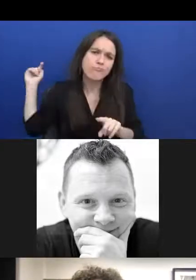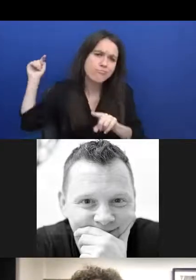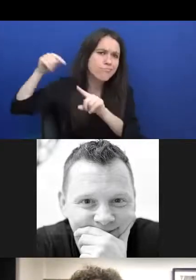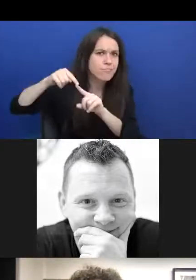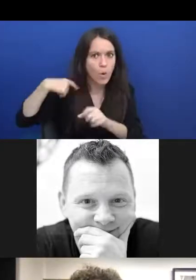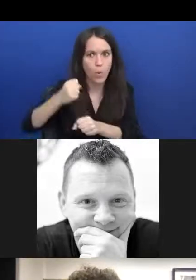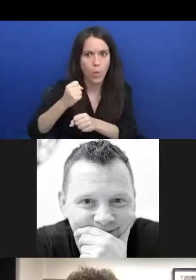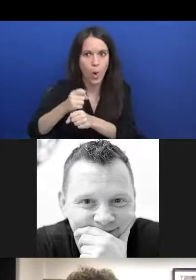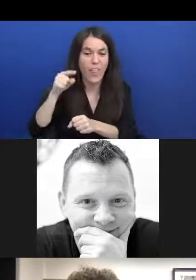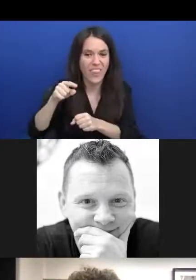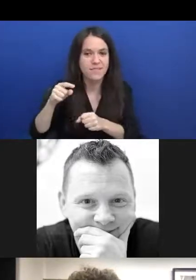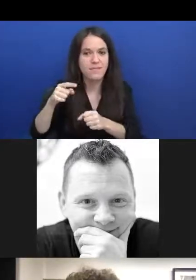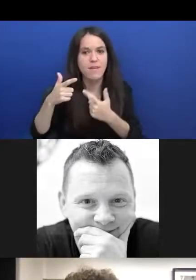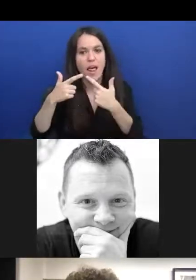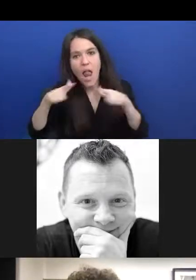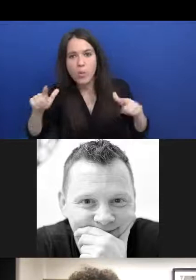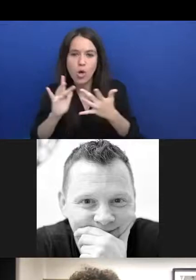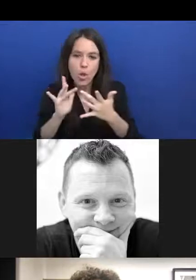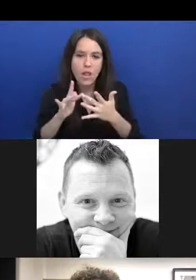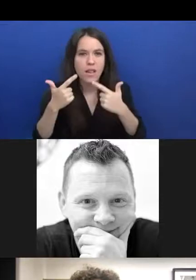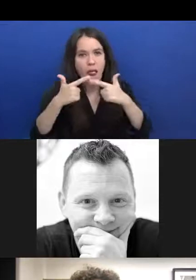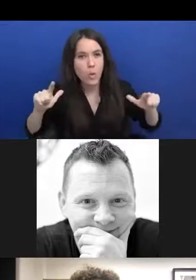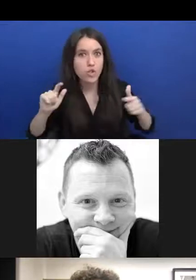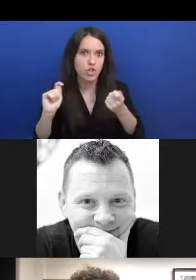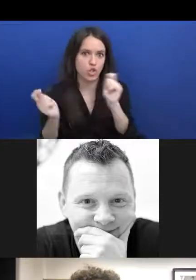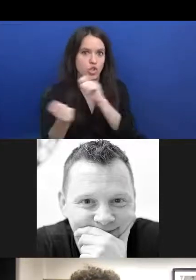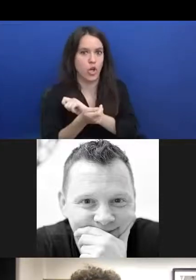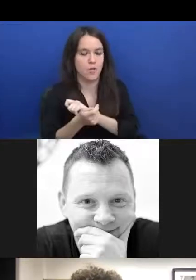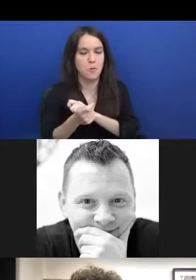and I think different people get involved in looking at this who work in areas where